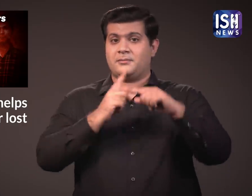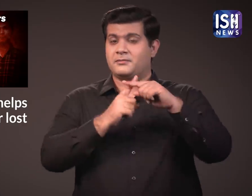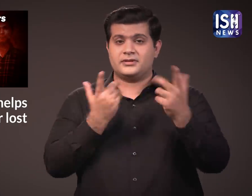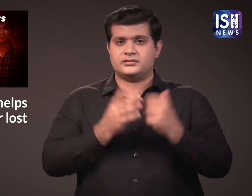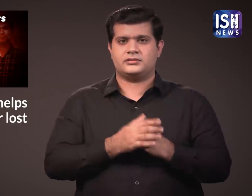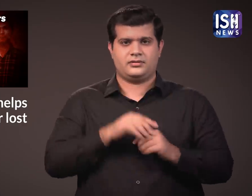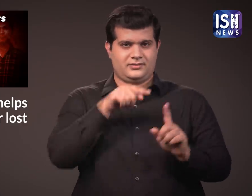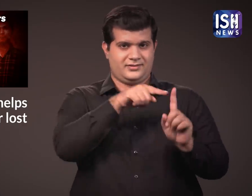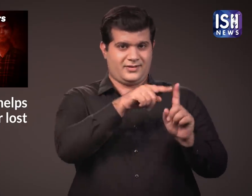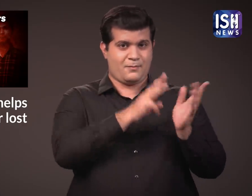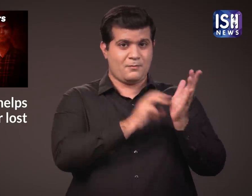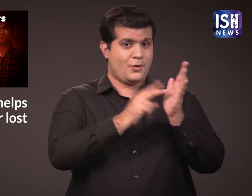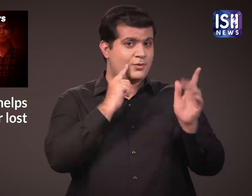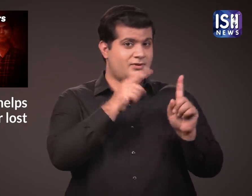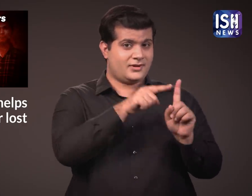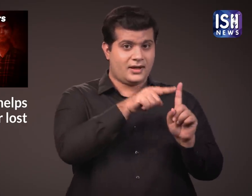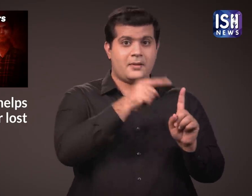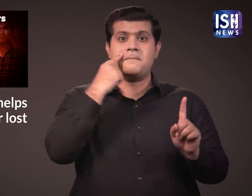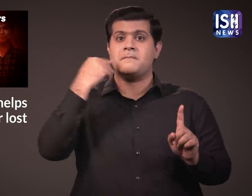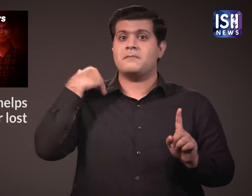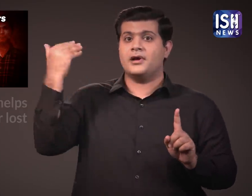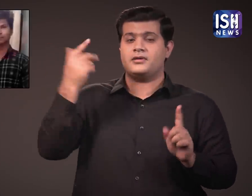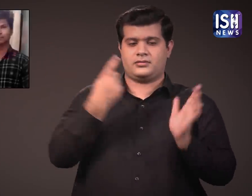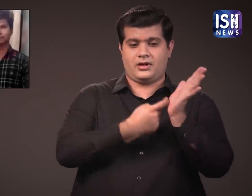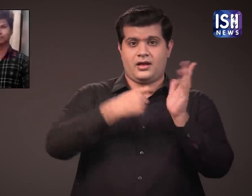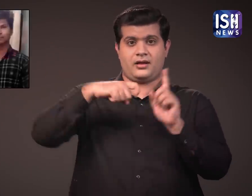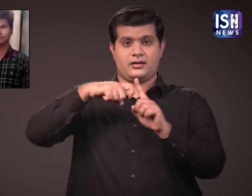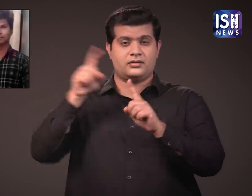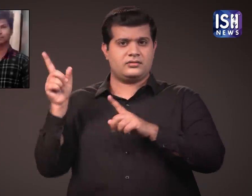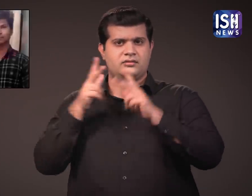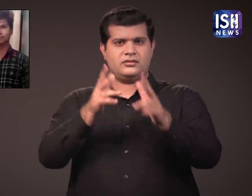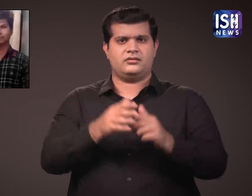Moni’s brother Ram Kumar said,